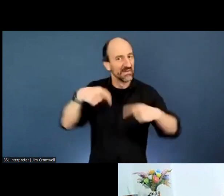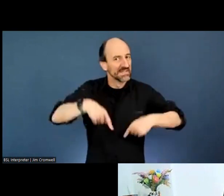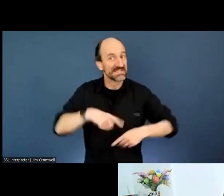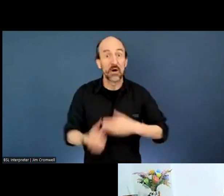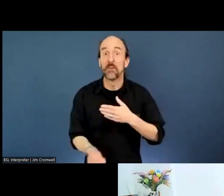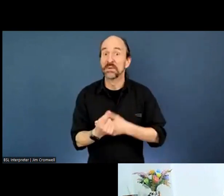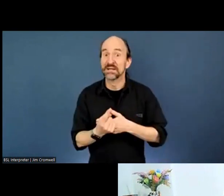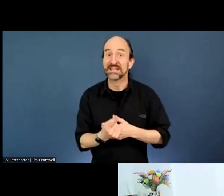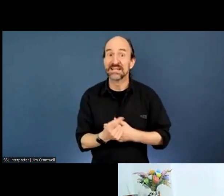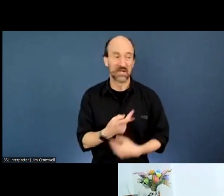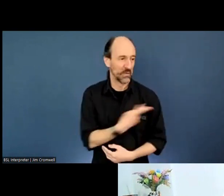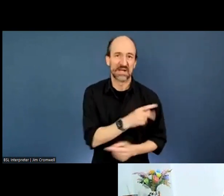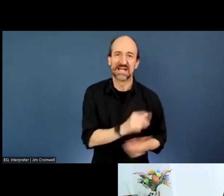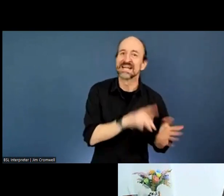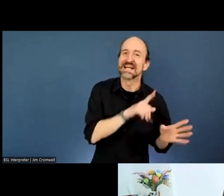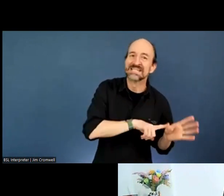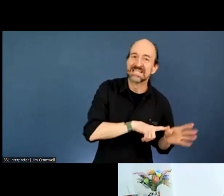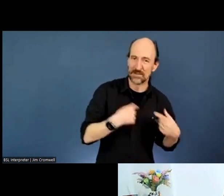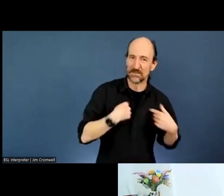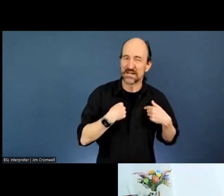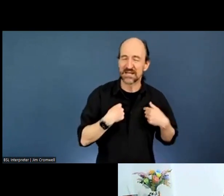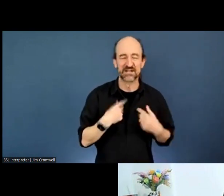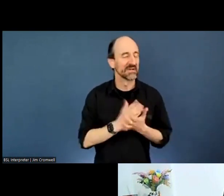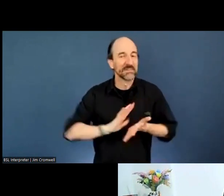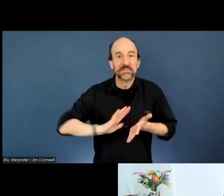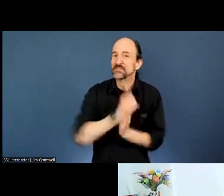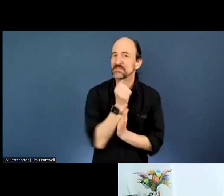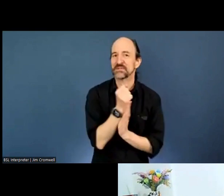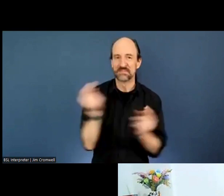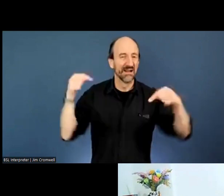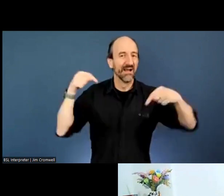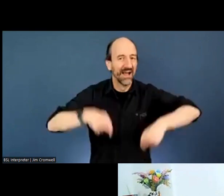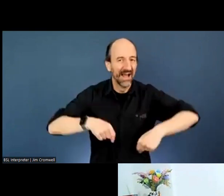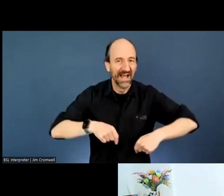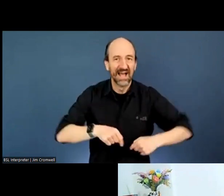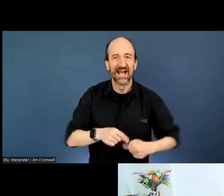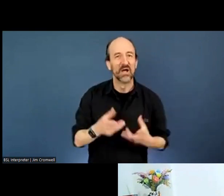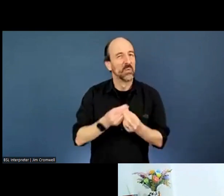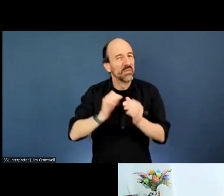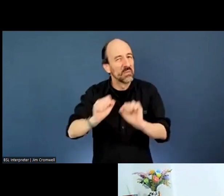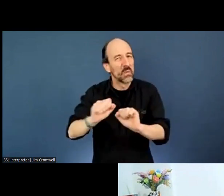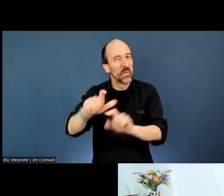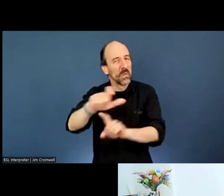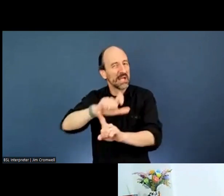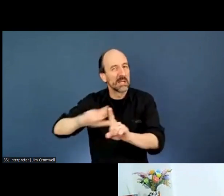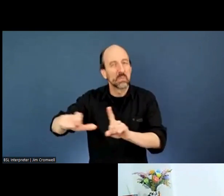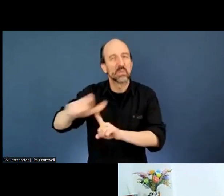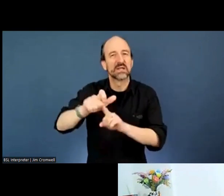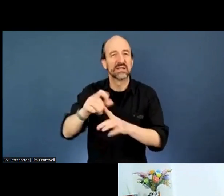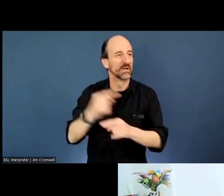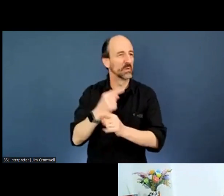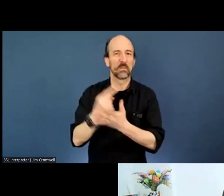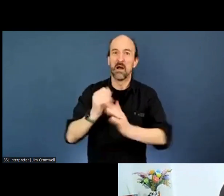are so delighted to be with you and your community and talking more about the work that we do, I'm going to go ahead and share